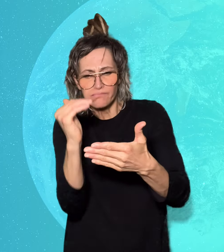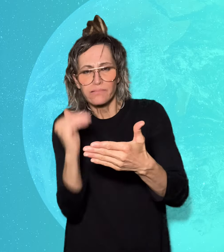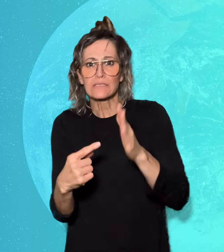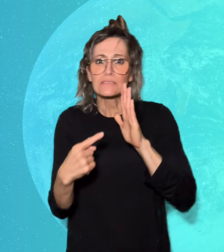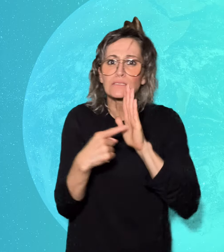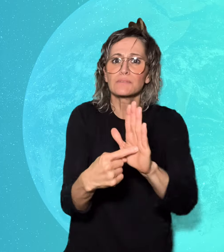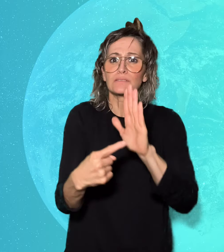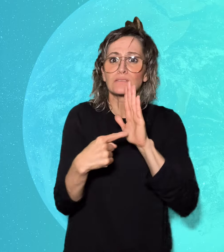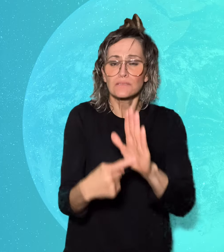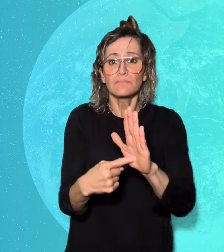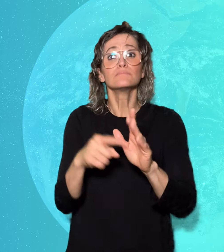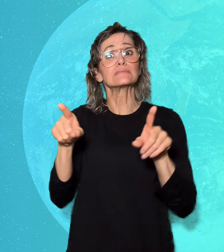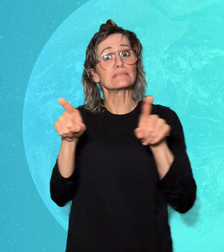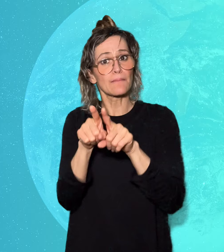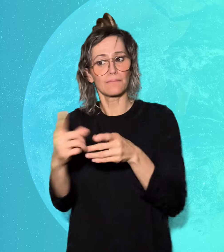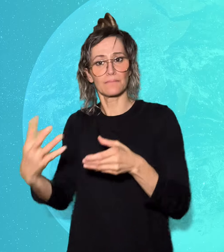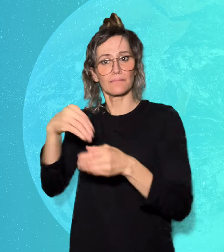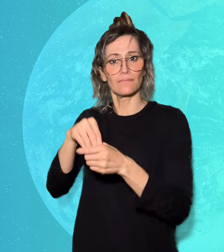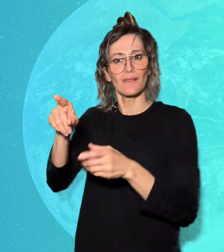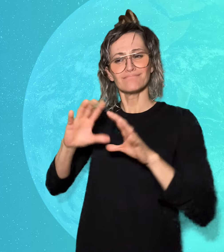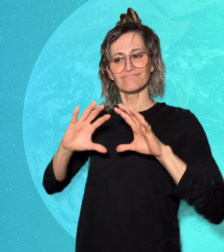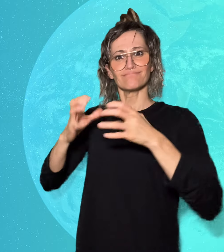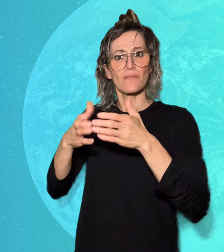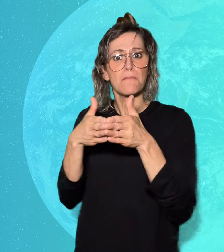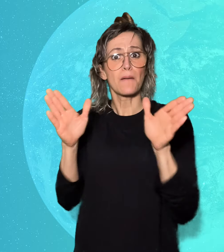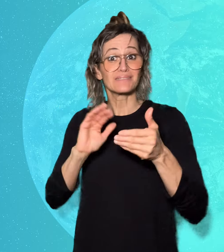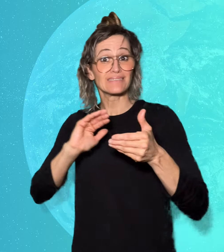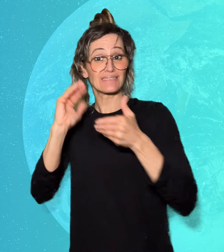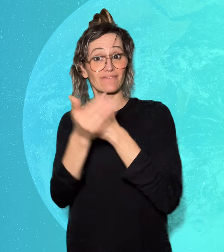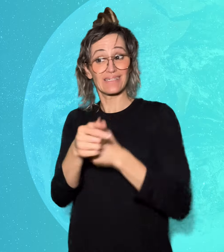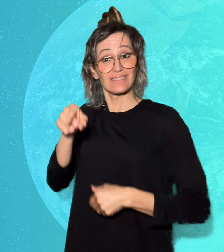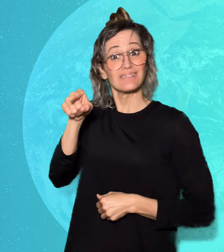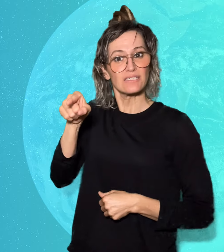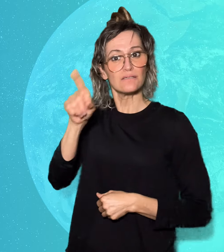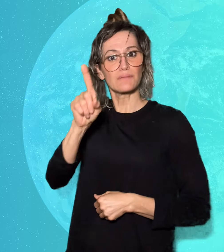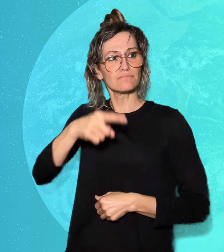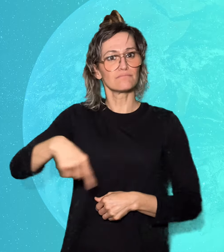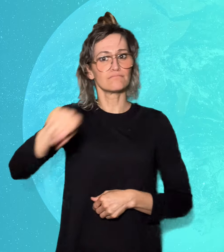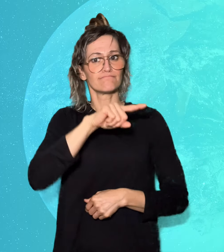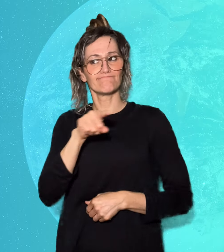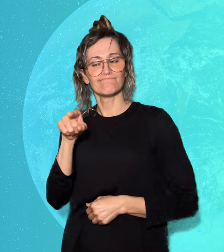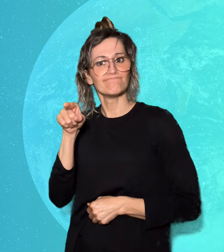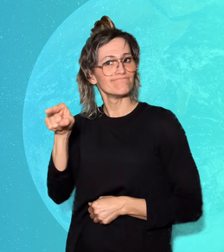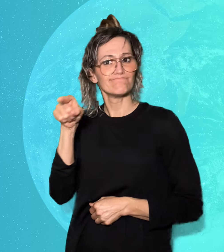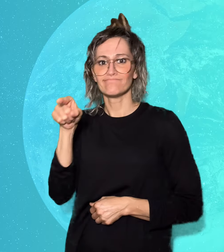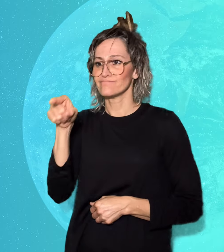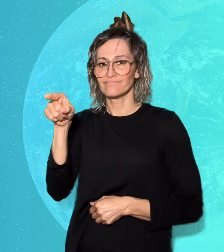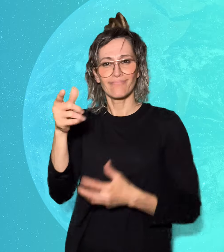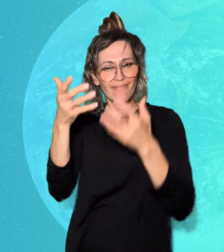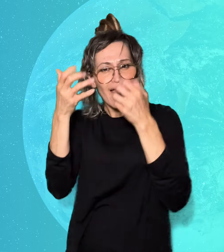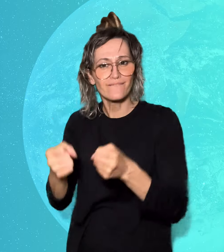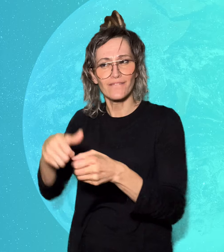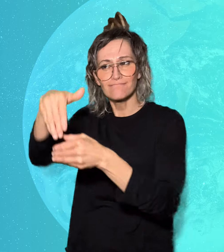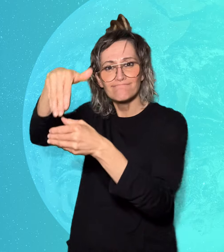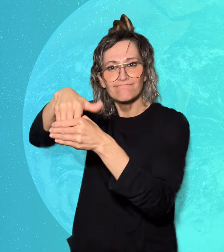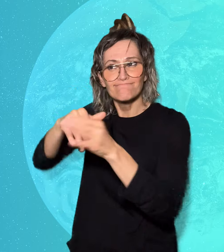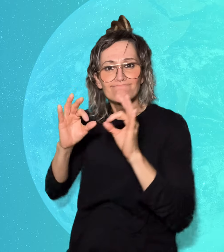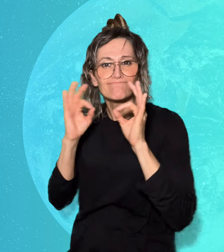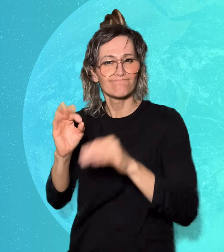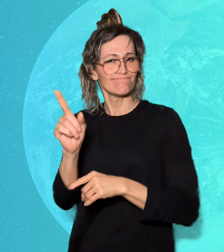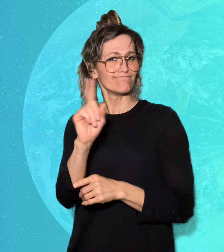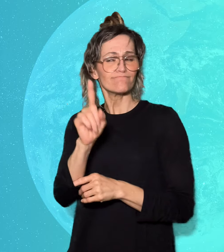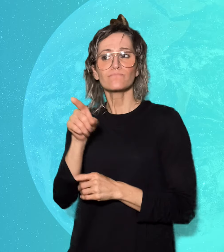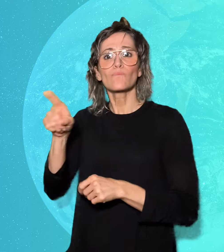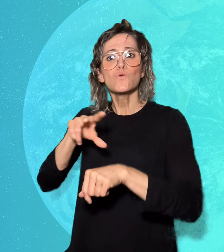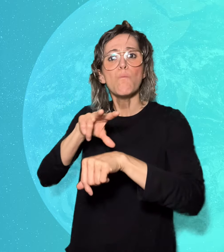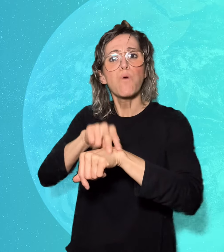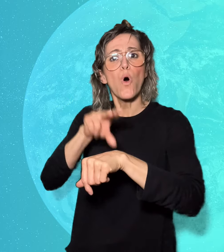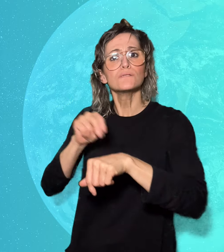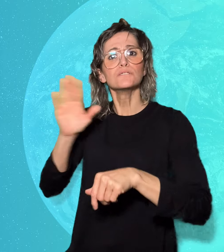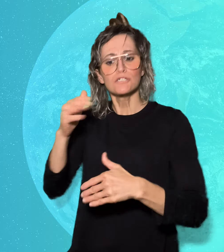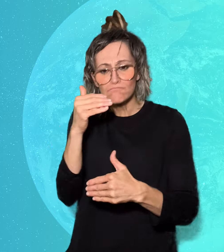allegations of police misconduct and systemic racism